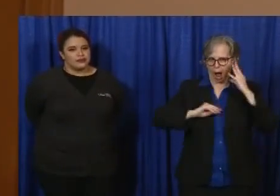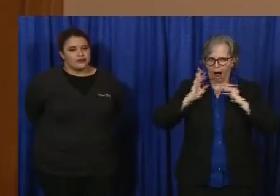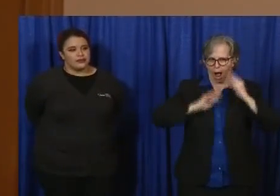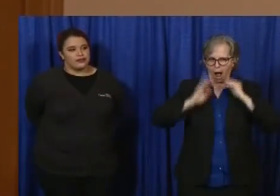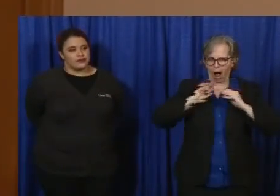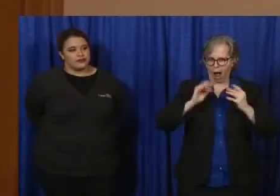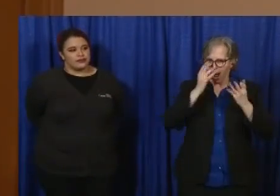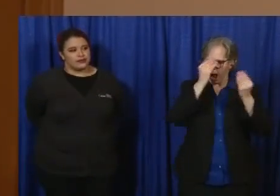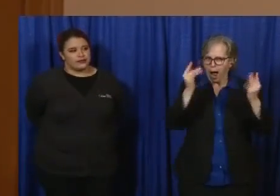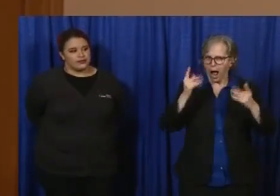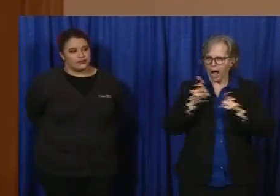HEALTHCARE TODAY THIS WILL BE A